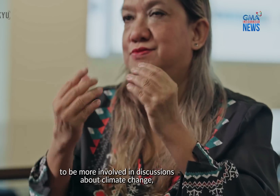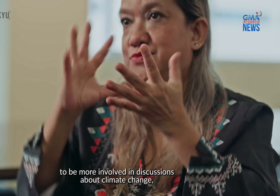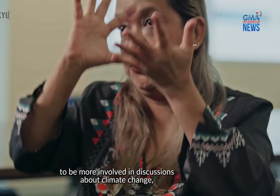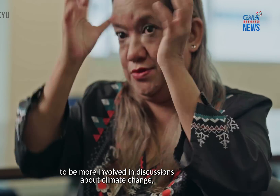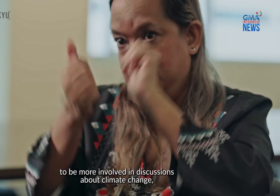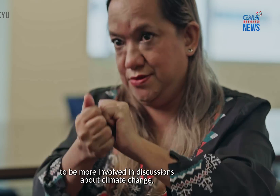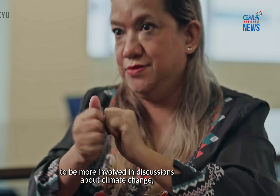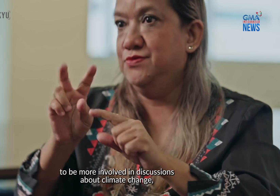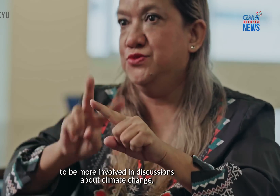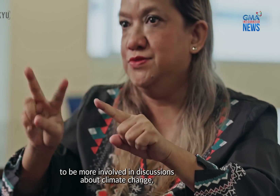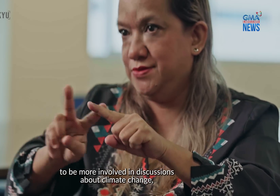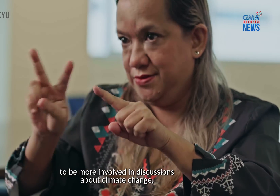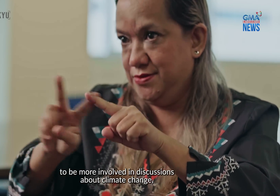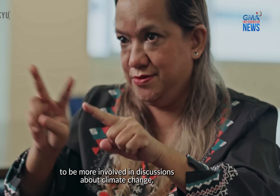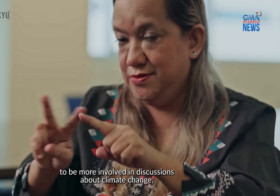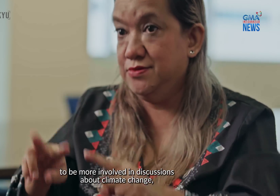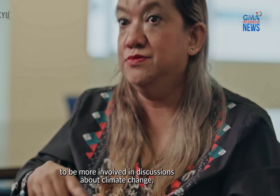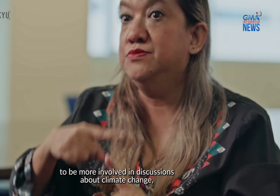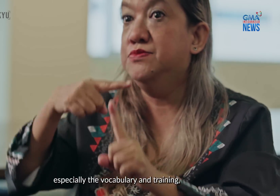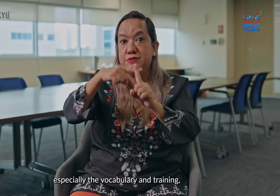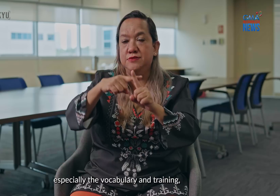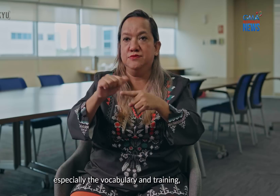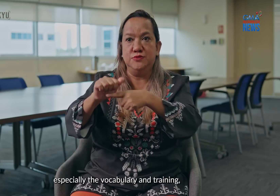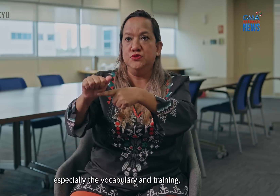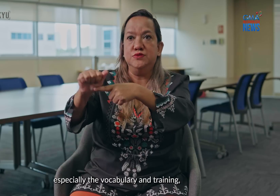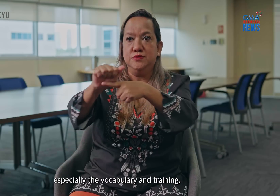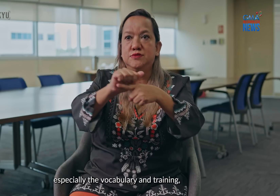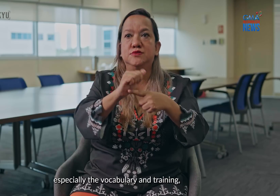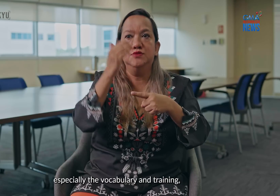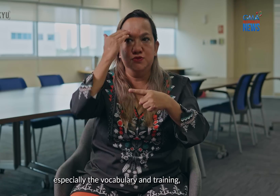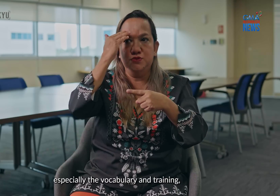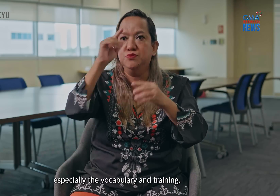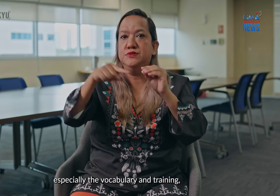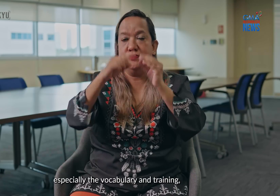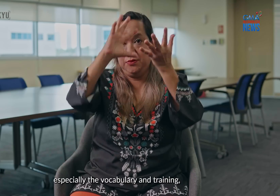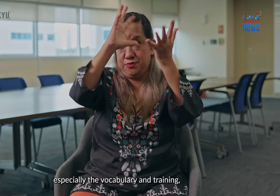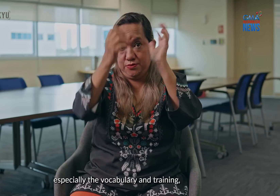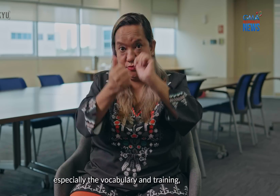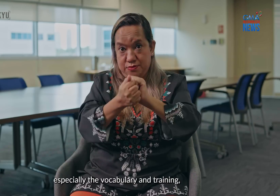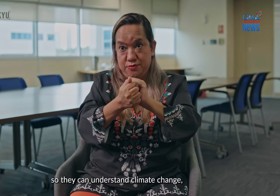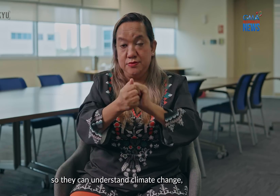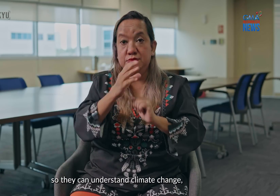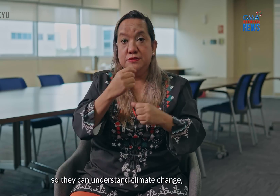Our main goal is to empower the Deaf